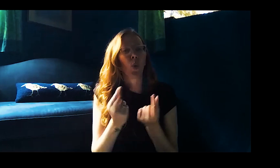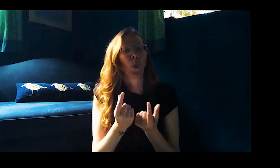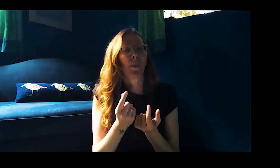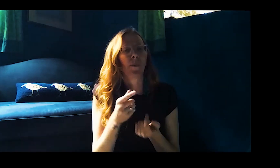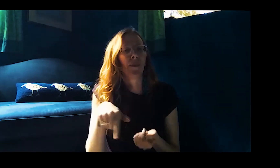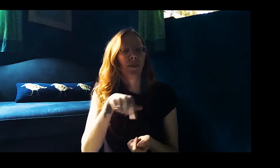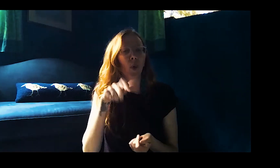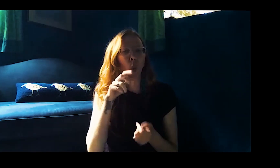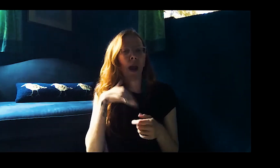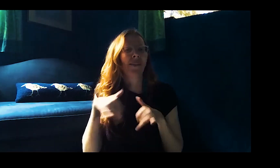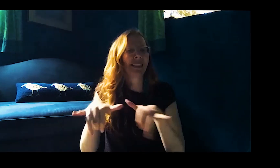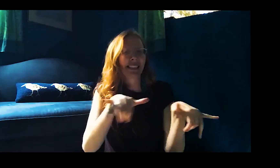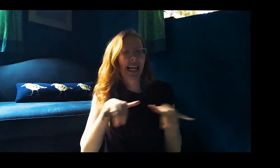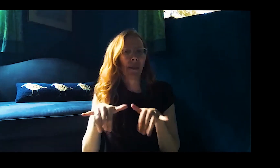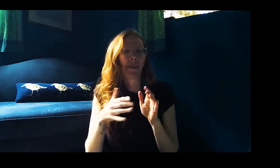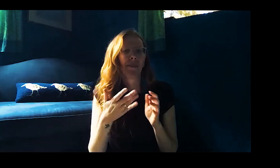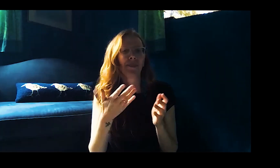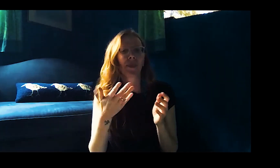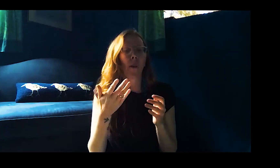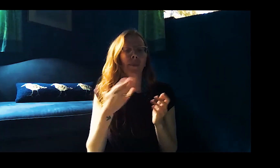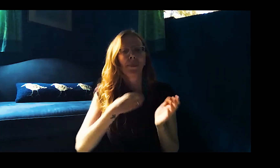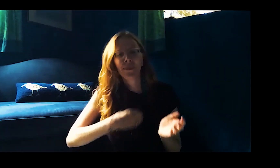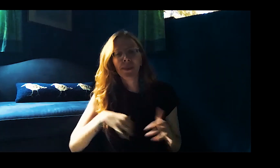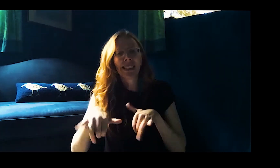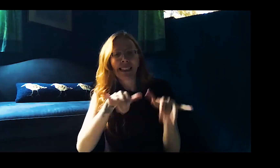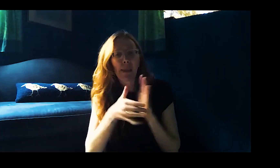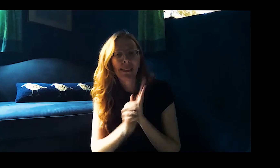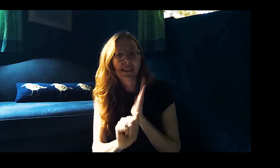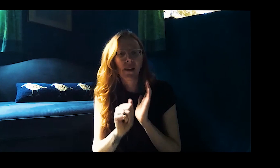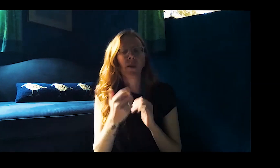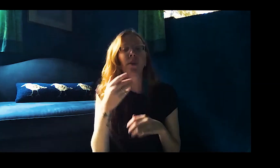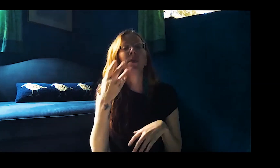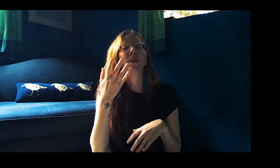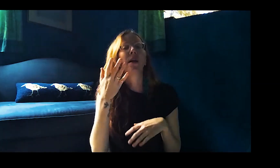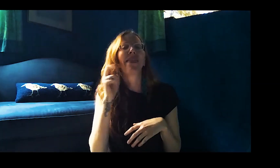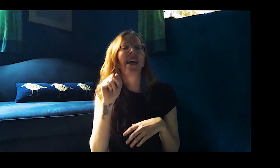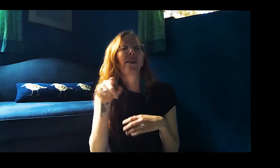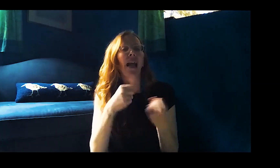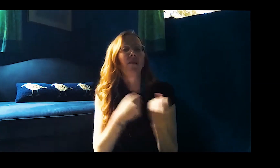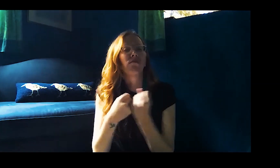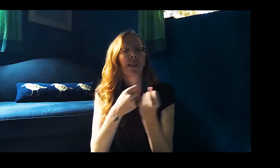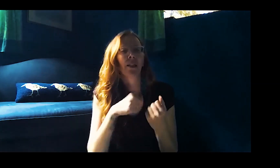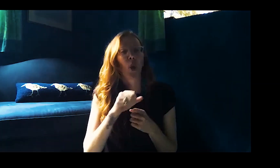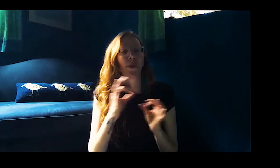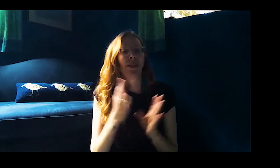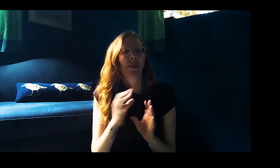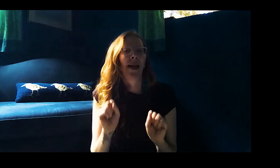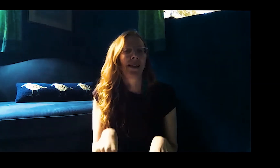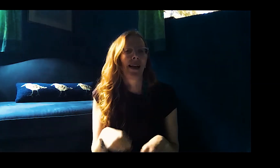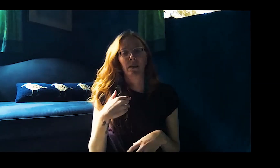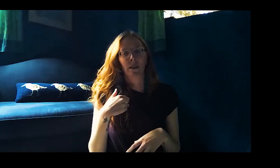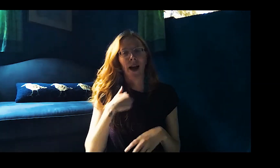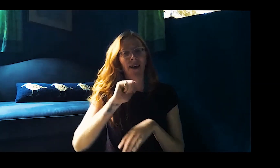you need to find your group, and find people you can be honest with, and support. On instagram